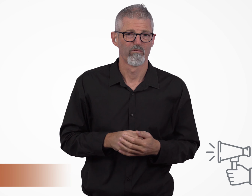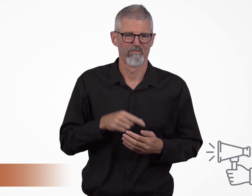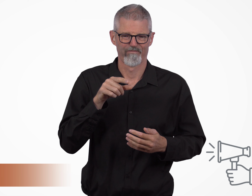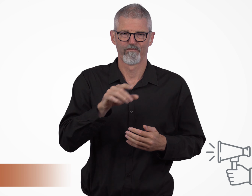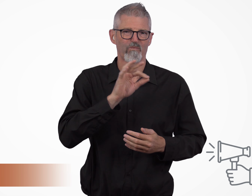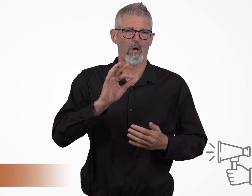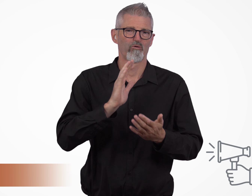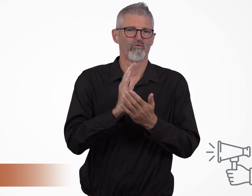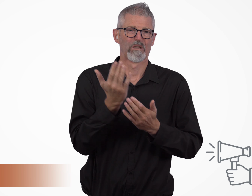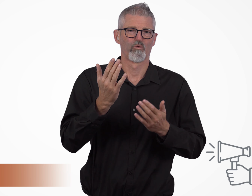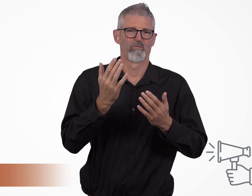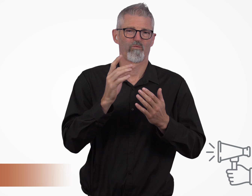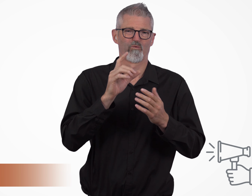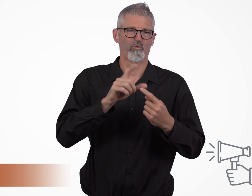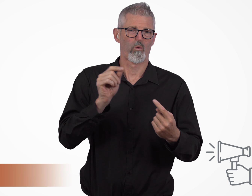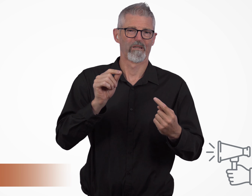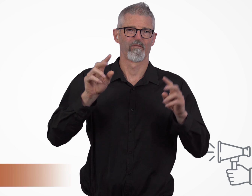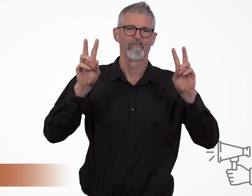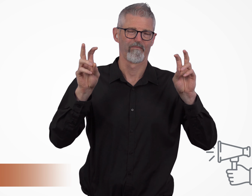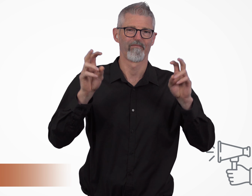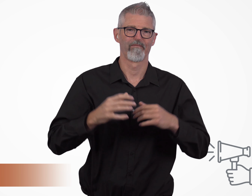That’s not a choice.”